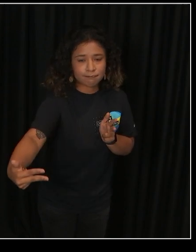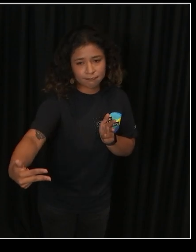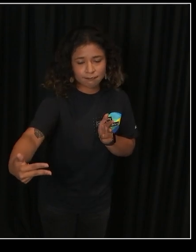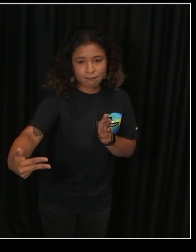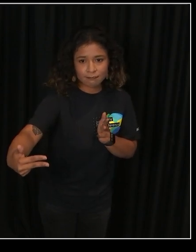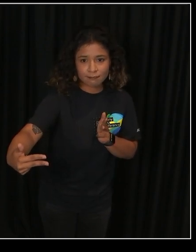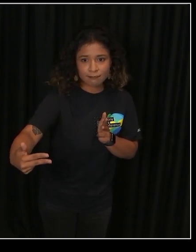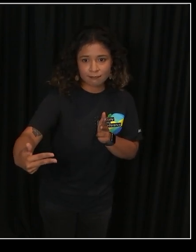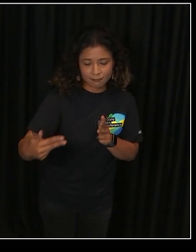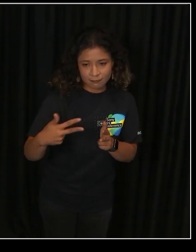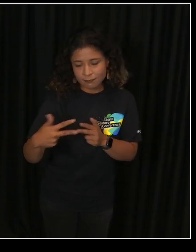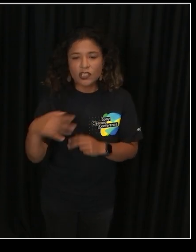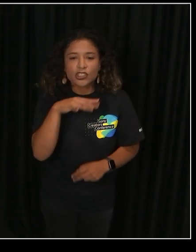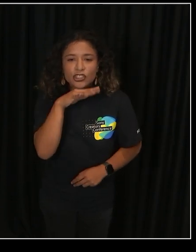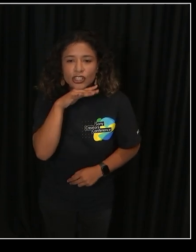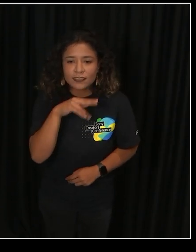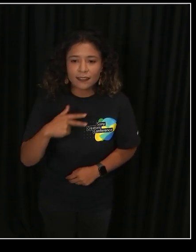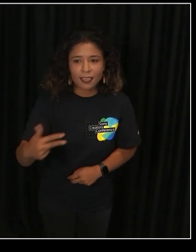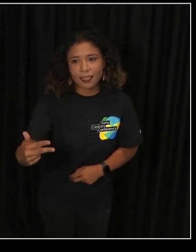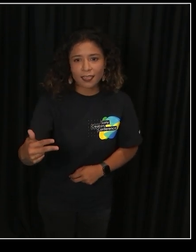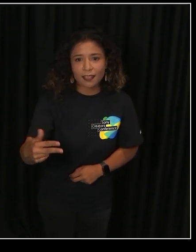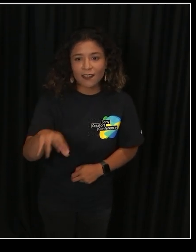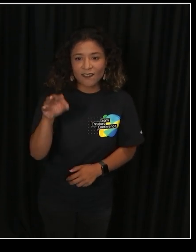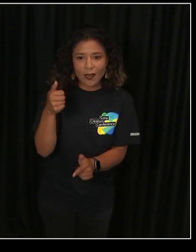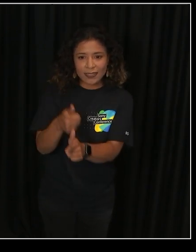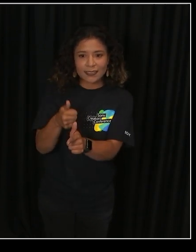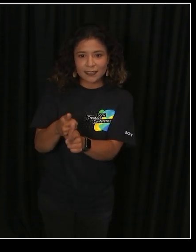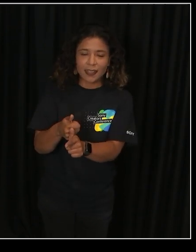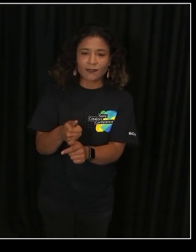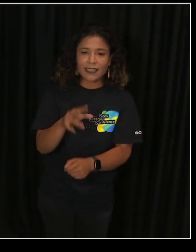into the dirt and found itself instantly 7 seconds behind.